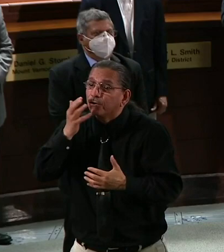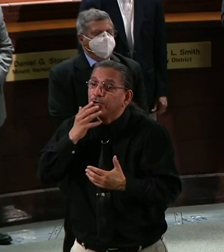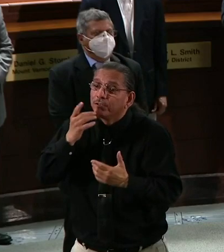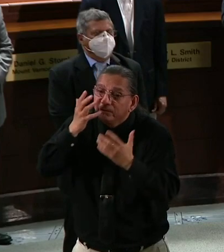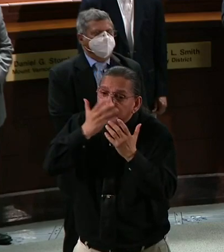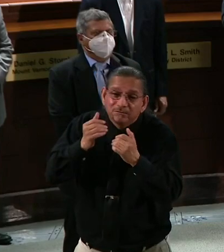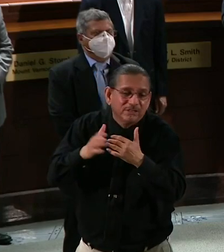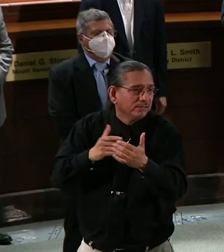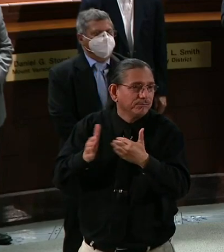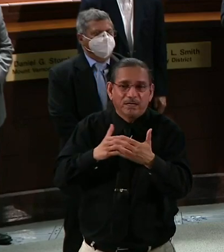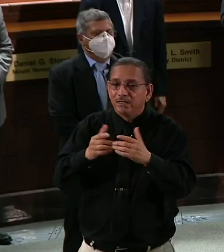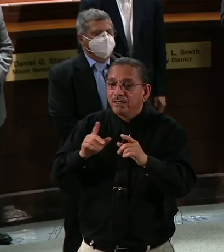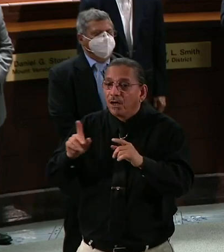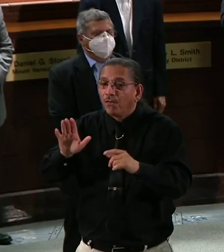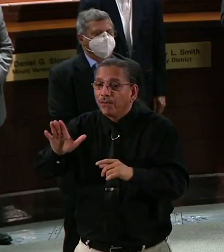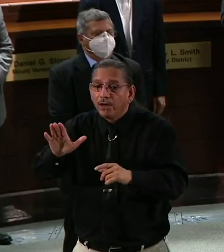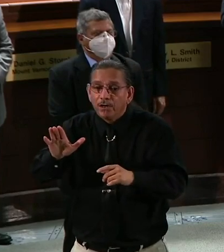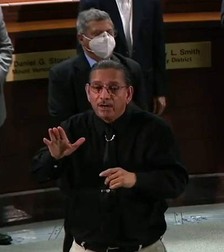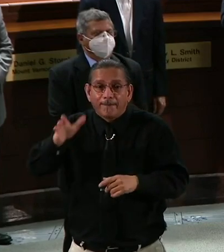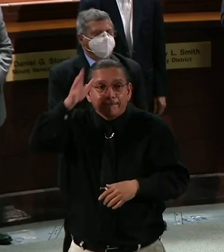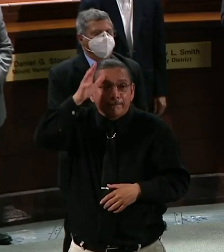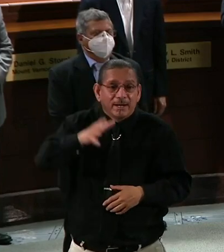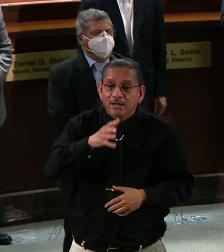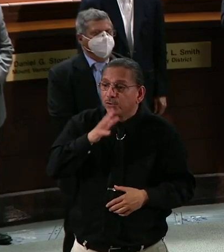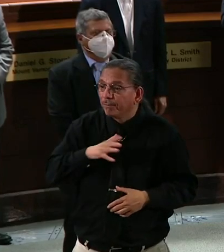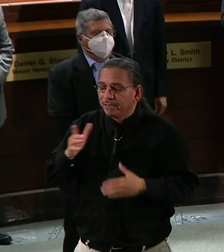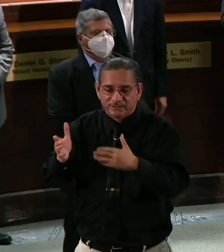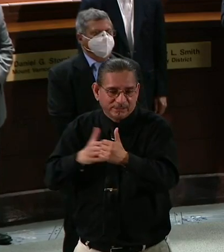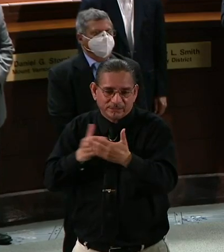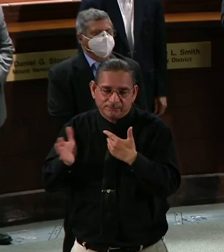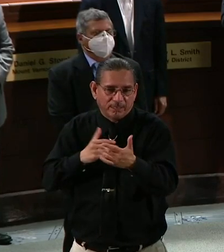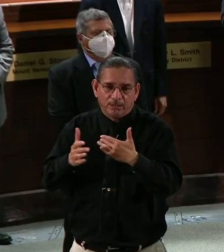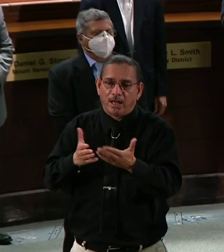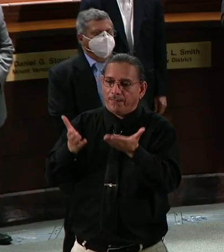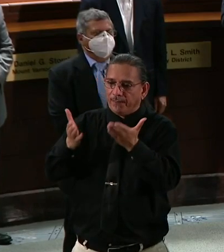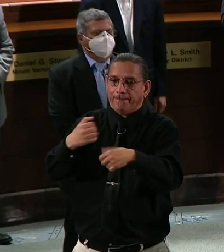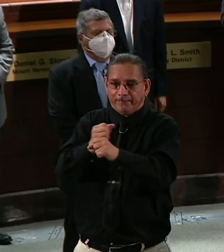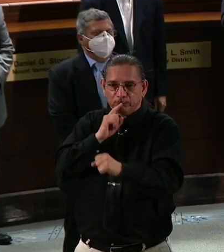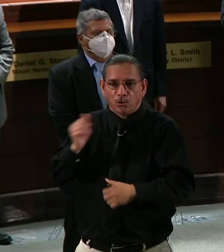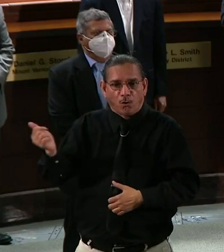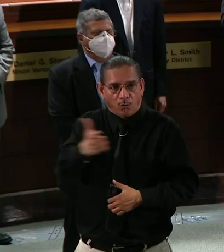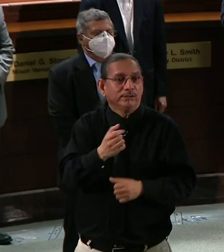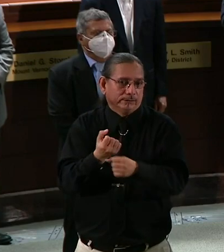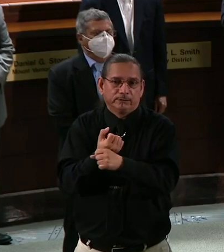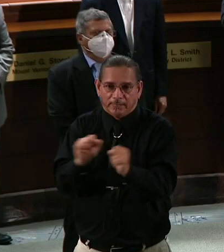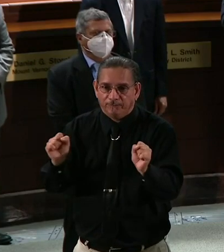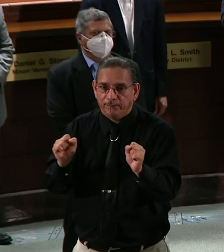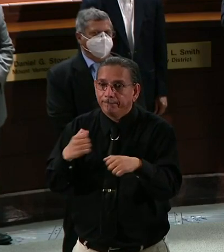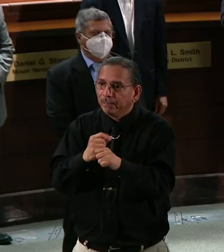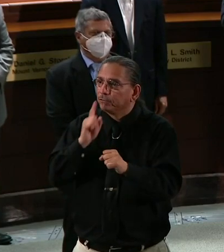IMMIGRATION STATUS REGARDING OUR COPIER. THAT'S OF THE ROOM REGARDLESS OF THE GENDER THAT